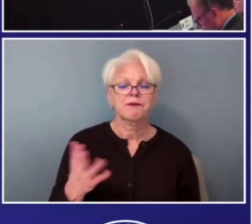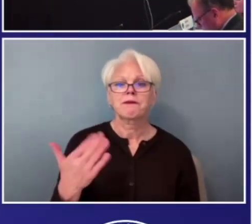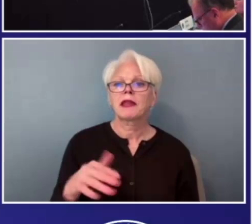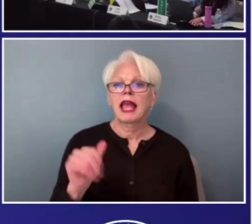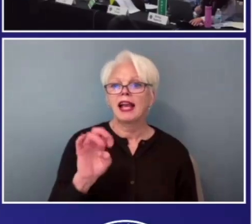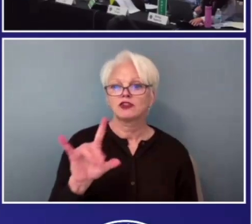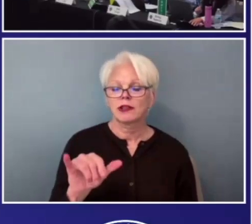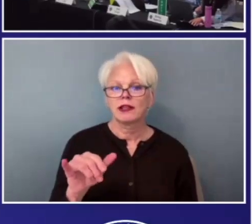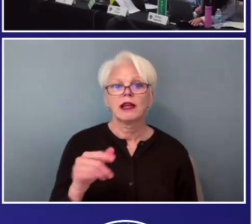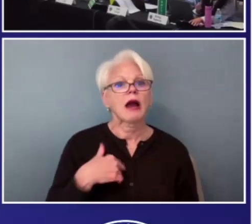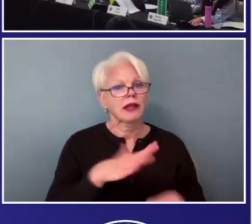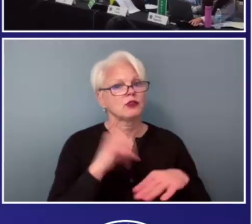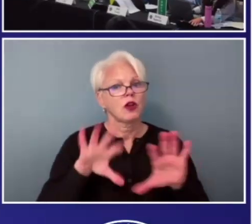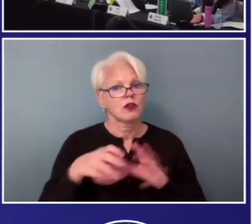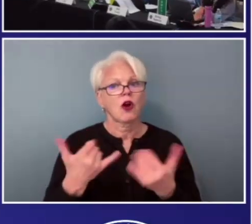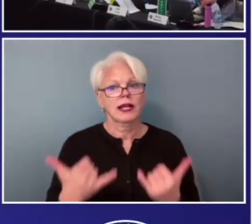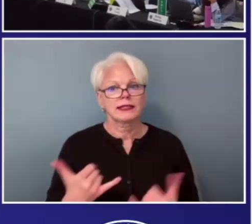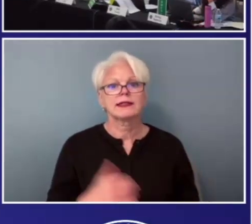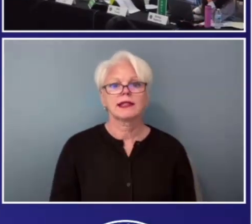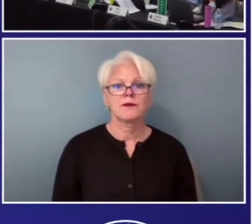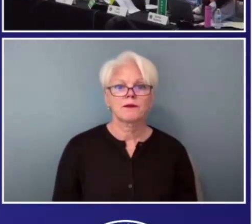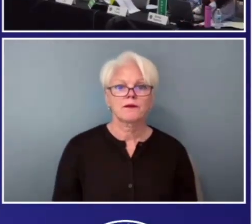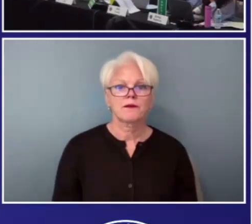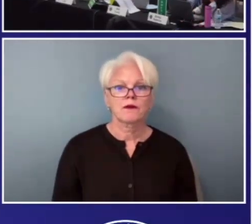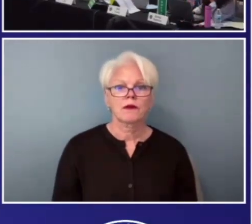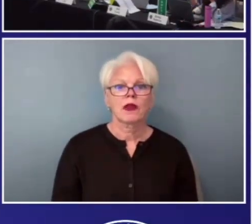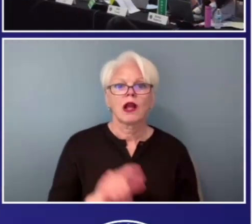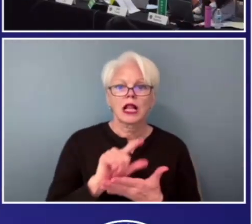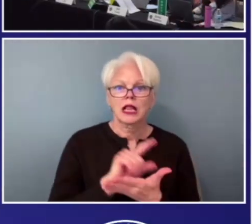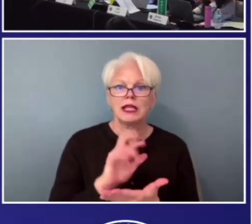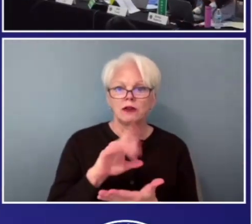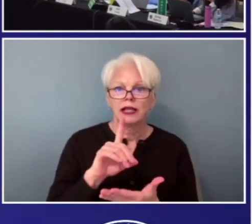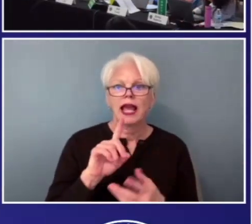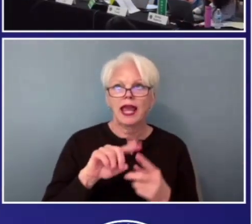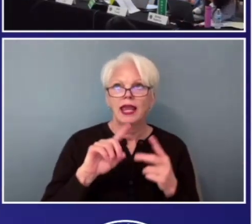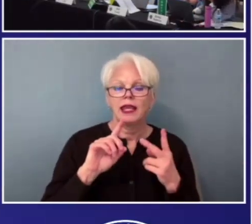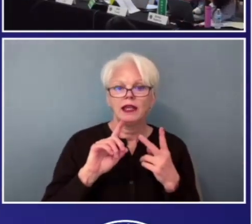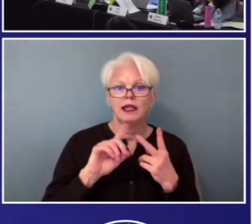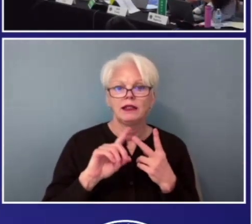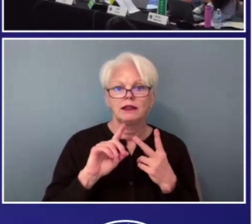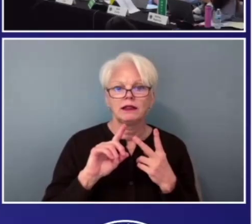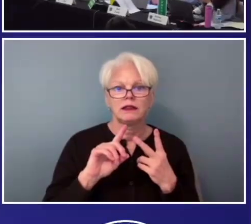I would like to call caucus now with legal aid, student borrowers,